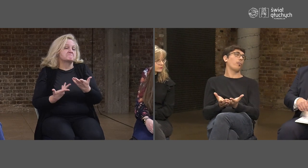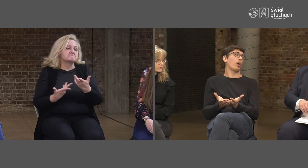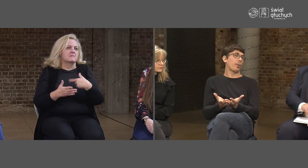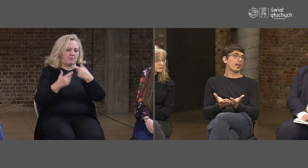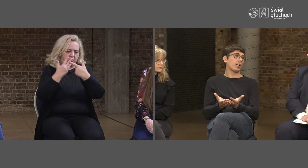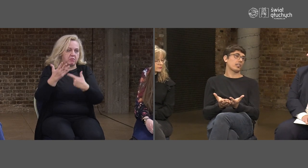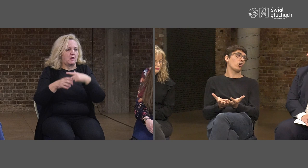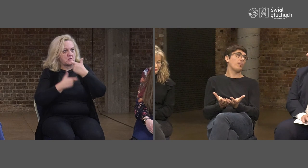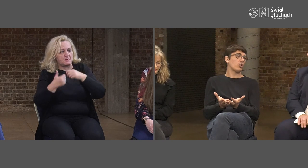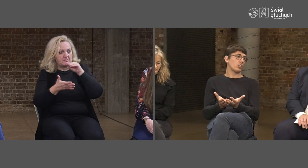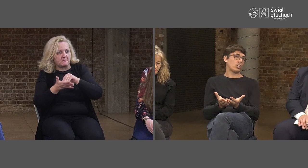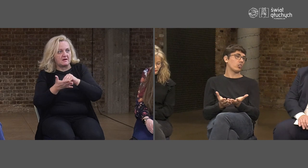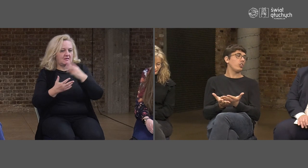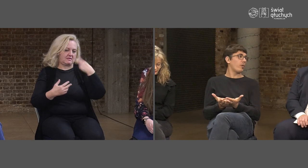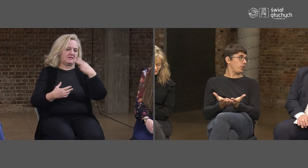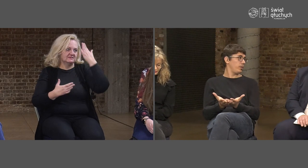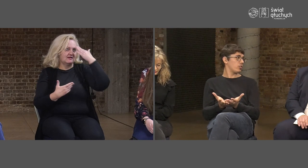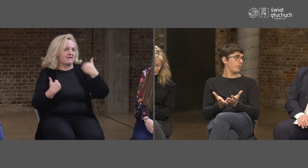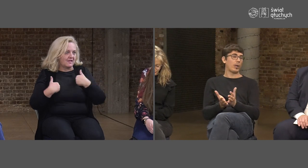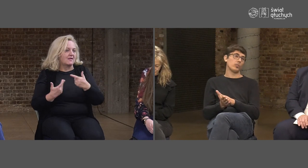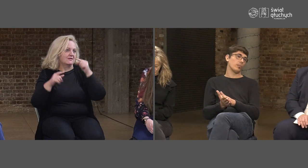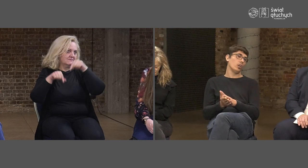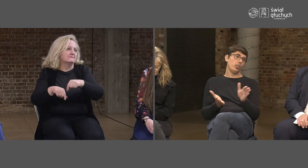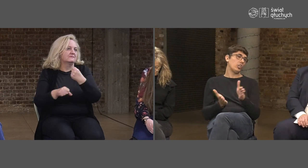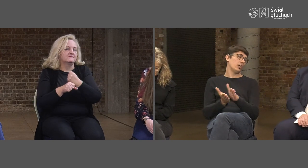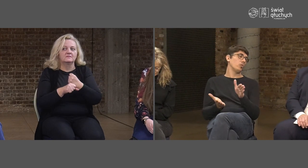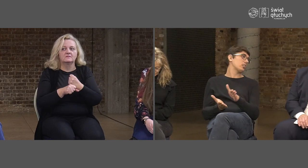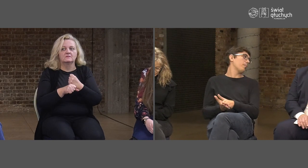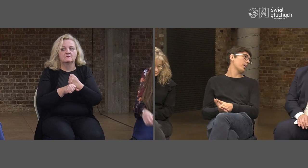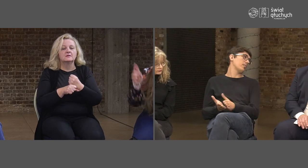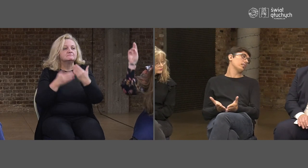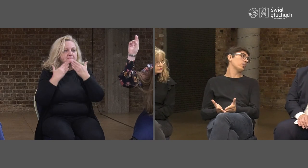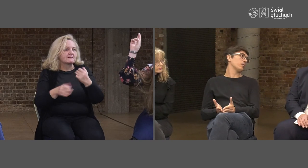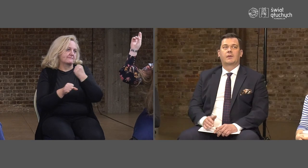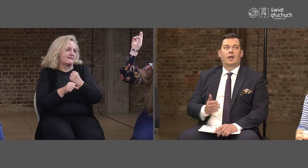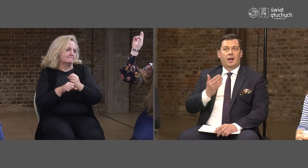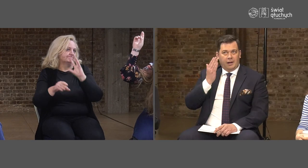now that I've done the practice, and have no objections, then they should have no problem with me, and that's how I got the job, this way.